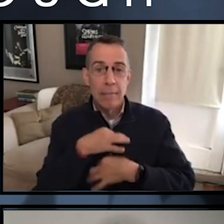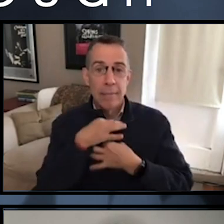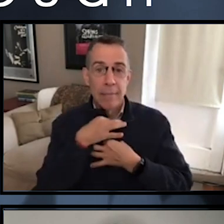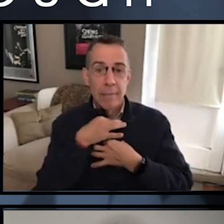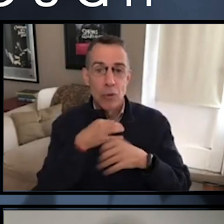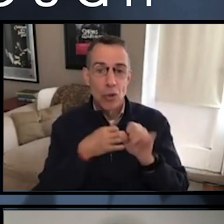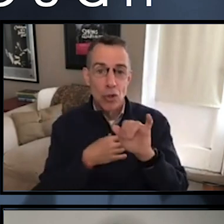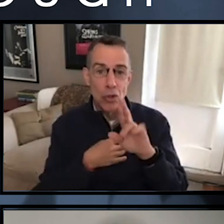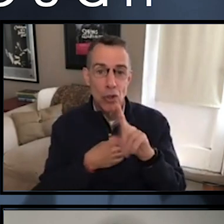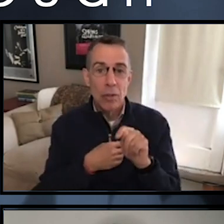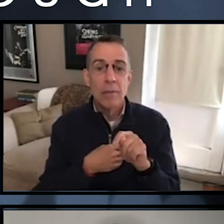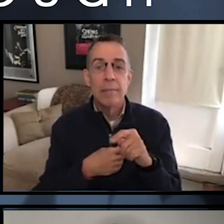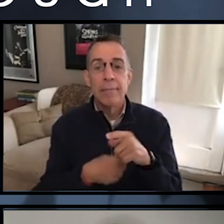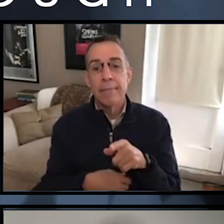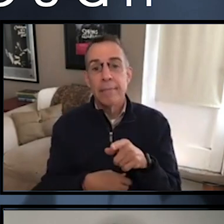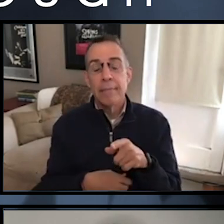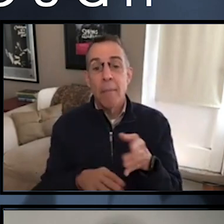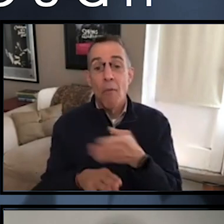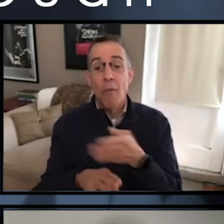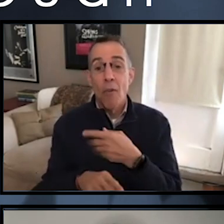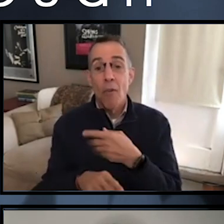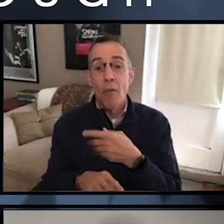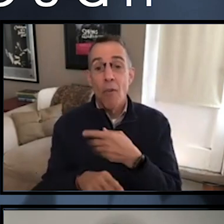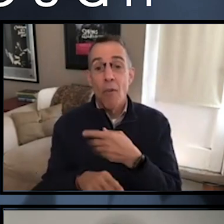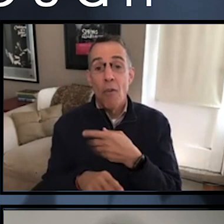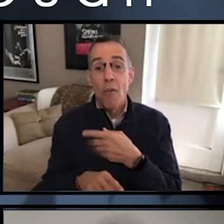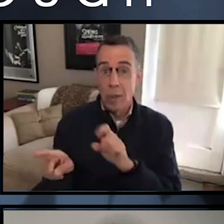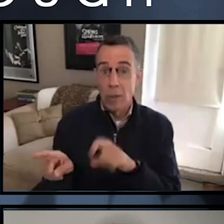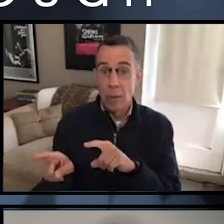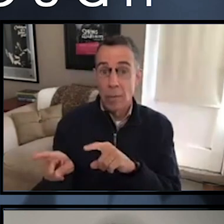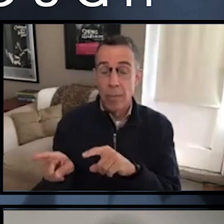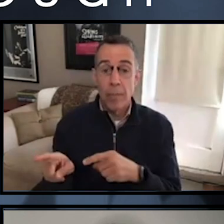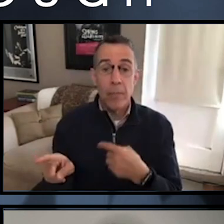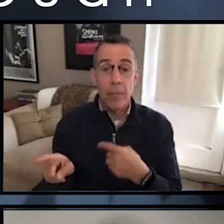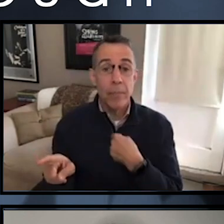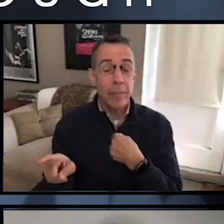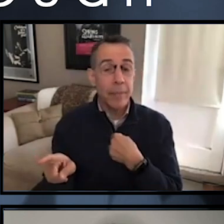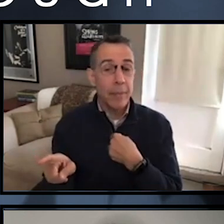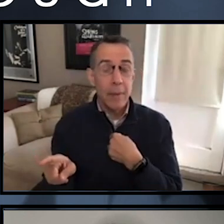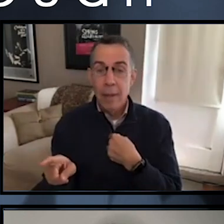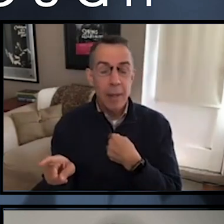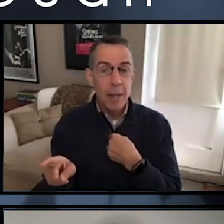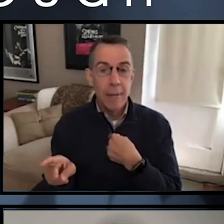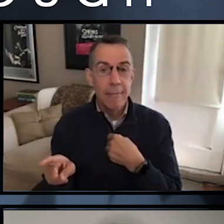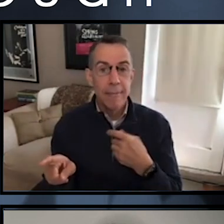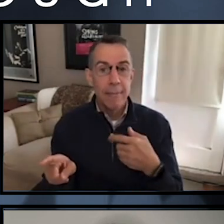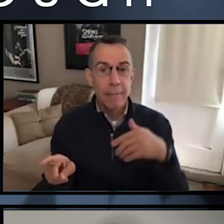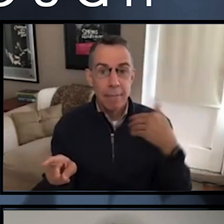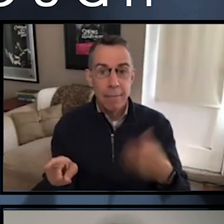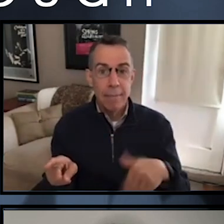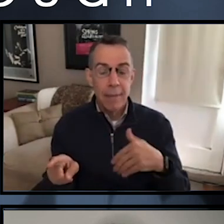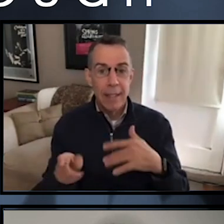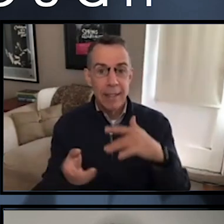Coleman before I answer that. I love how the touch element stood out for you so